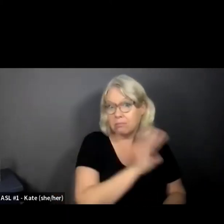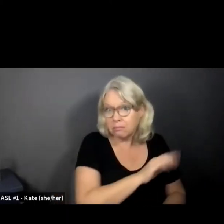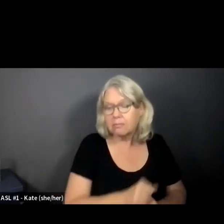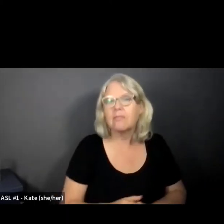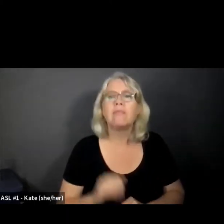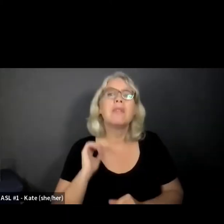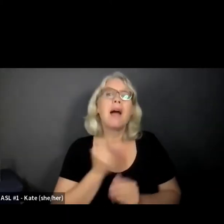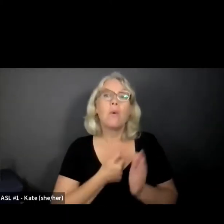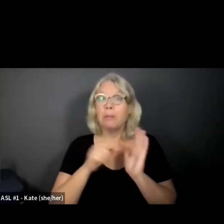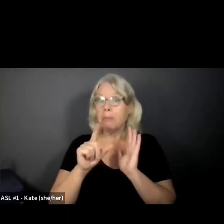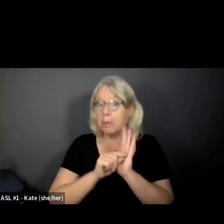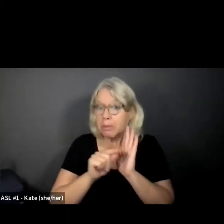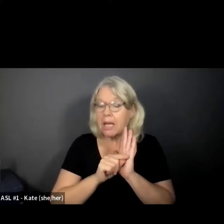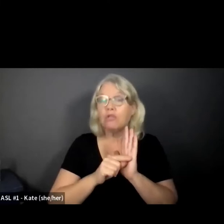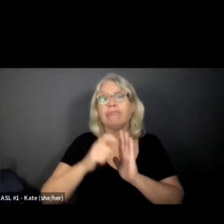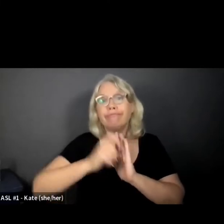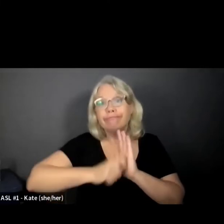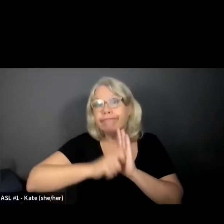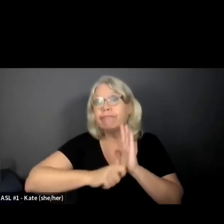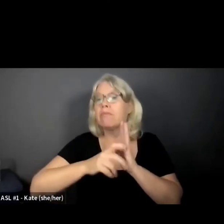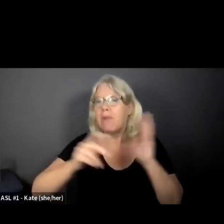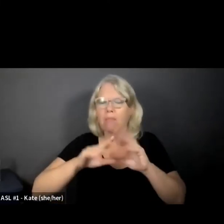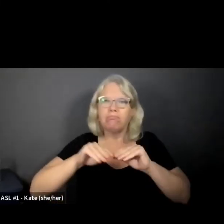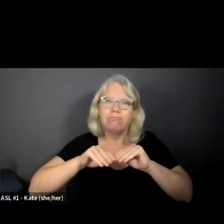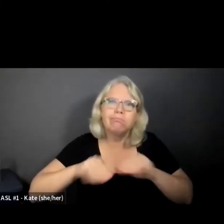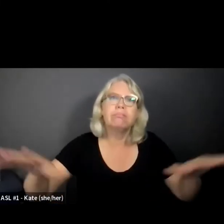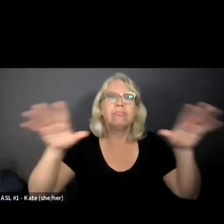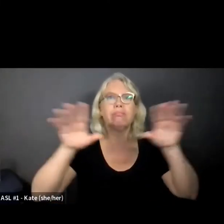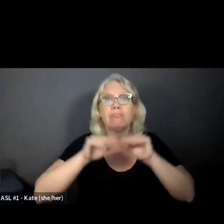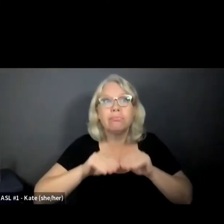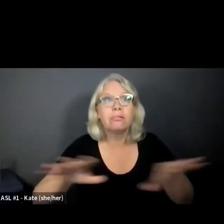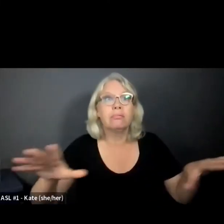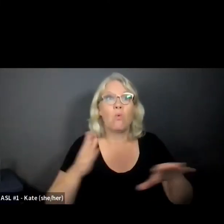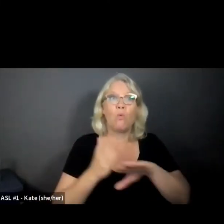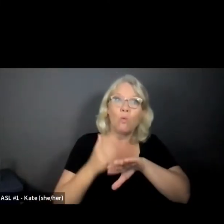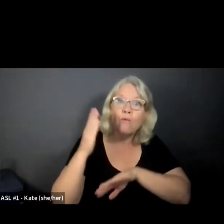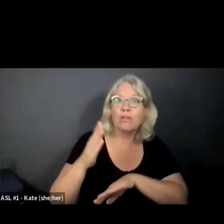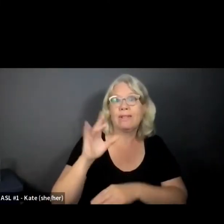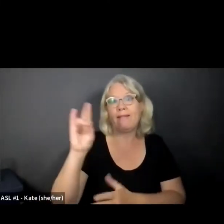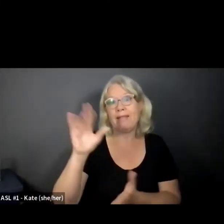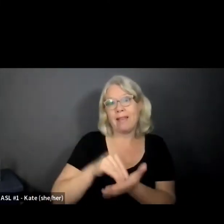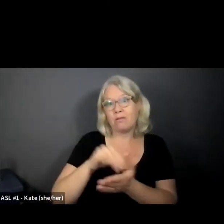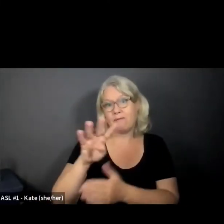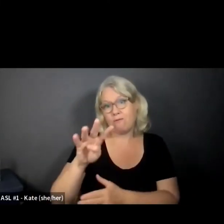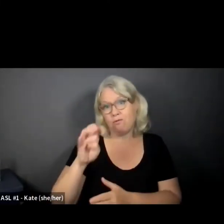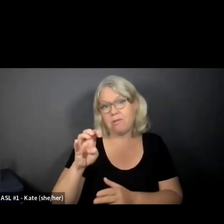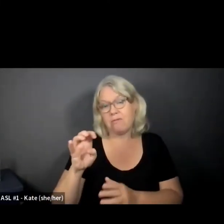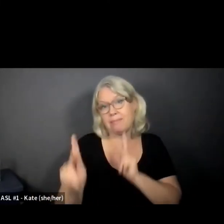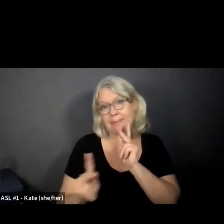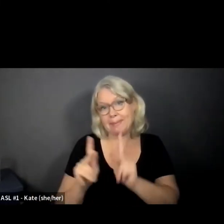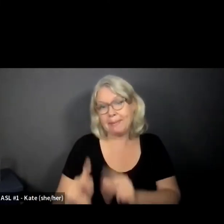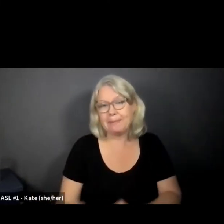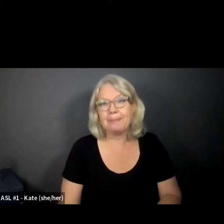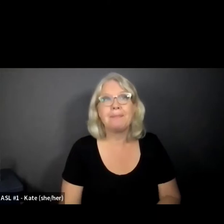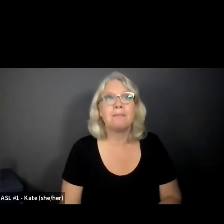AND WE HAVE BROUGHT FORWARD A NUMBER OF IMPORTANT TEST CASES BEFORE COURTS AND TRIBUNALS.